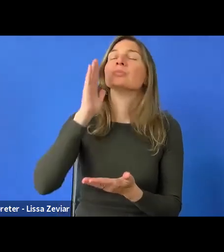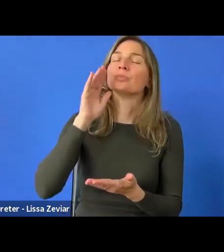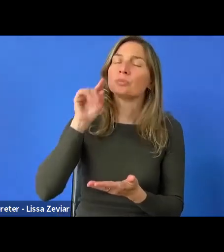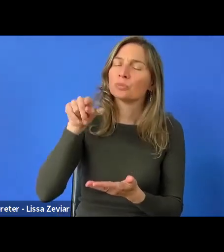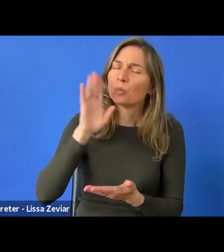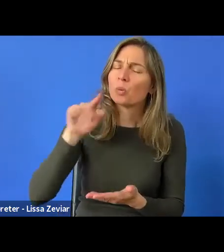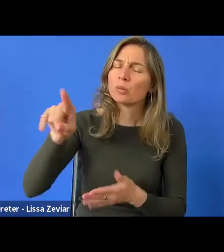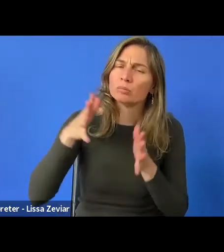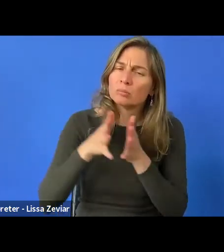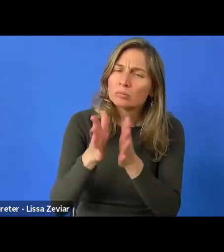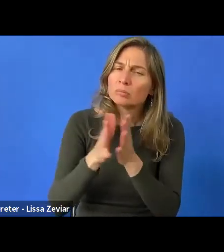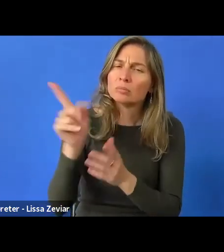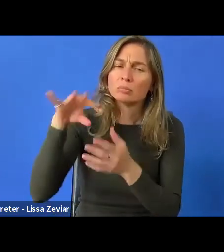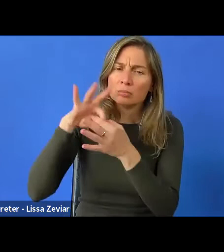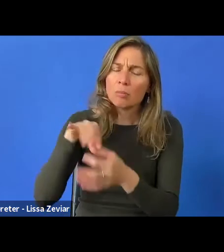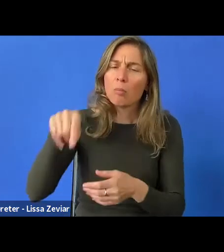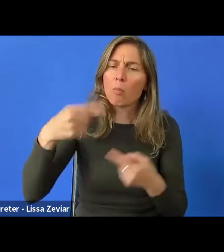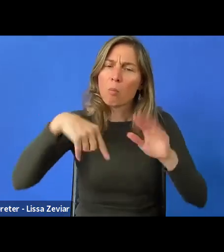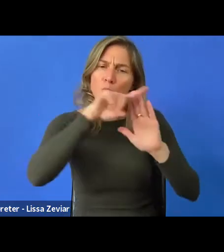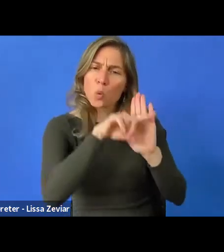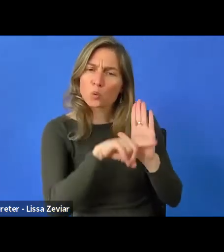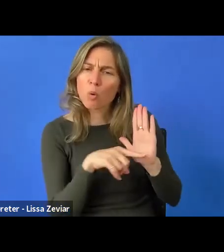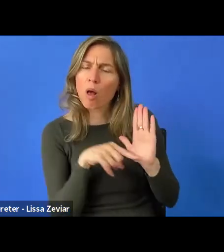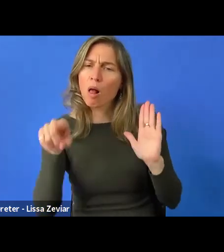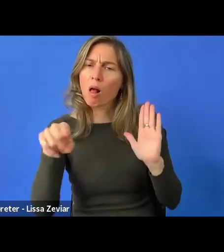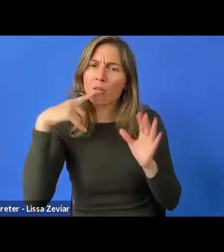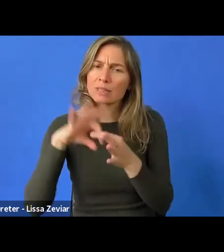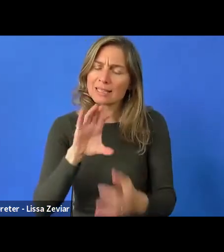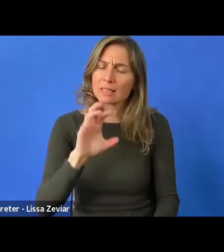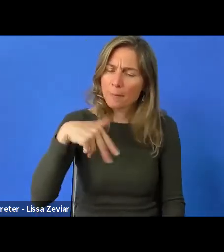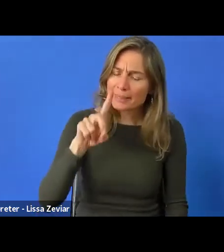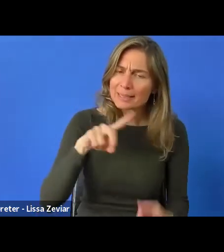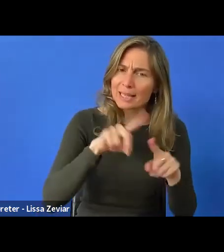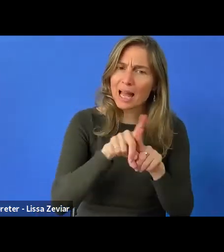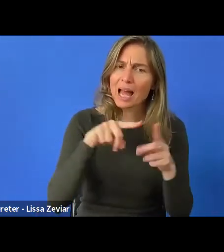and the CEDAW protocol, as I mentioned earlier,